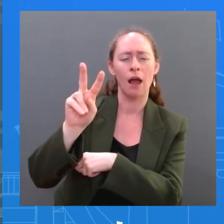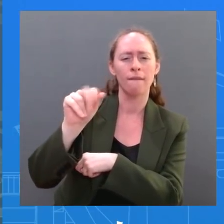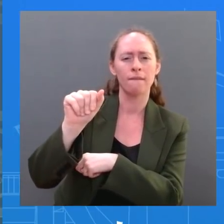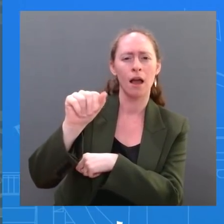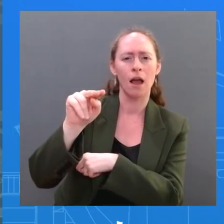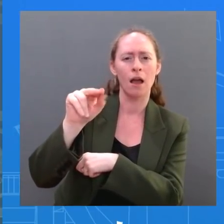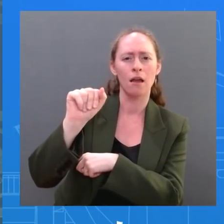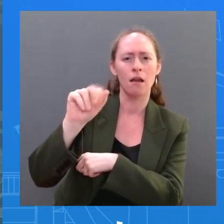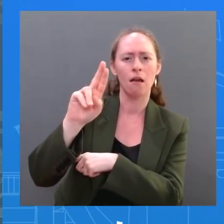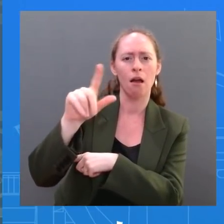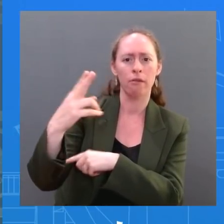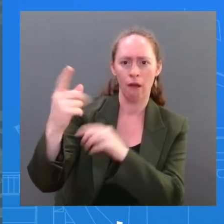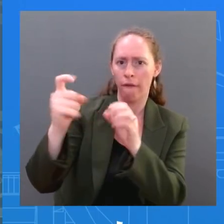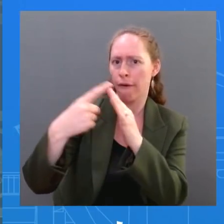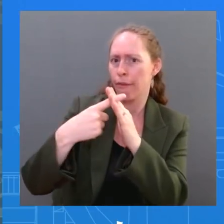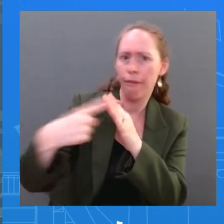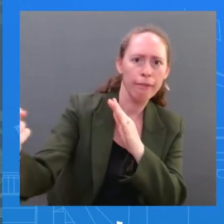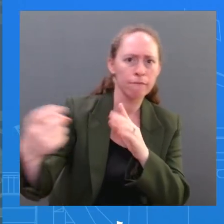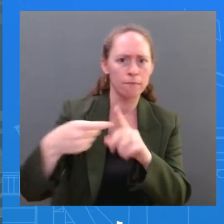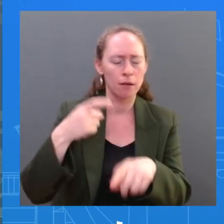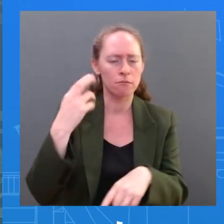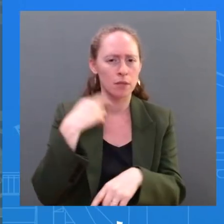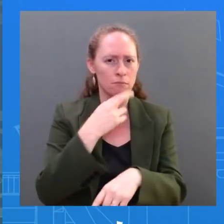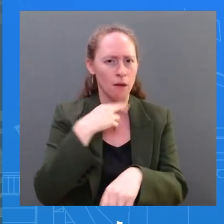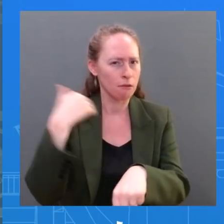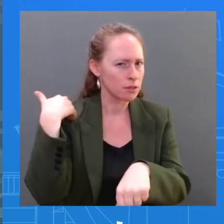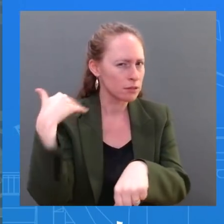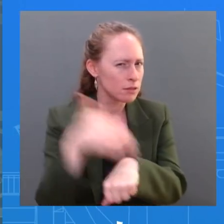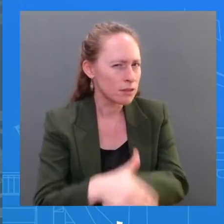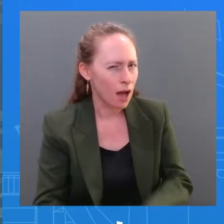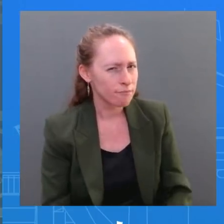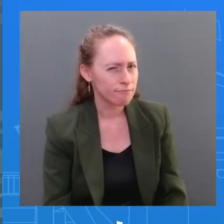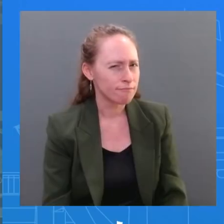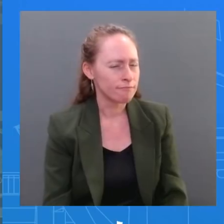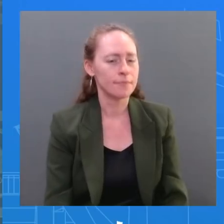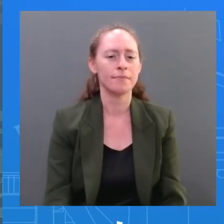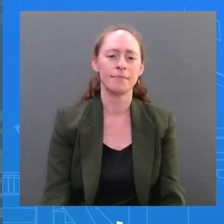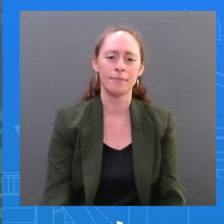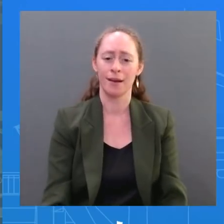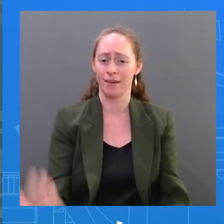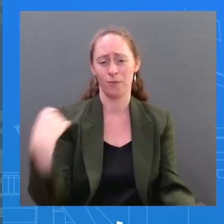that we condemn any intimidation of judges